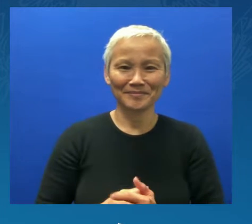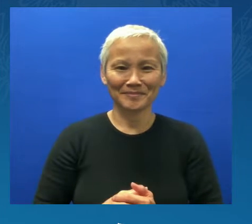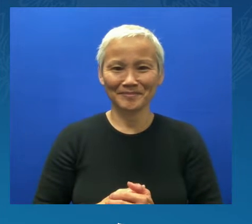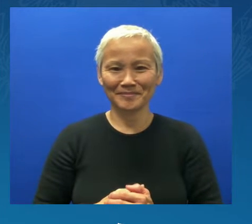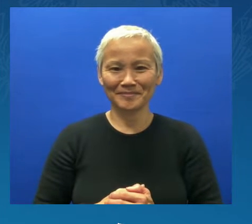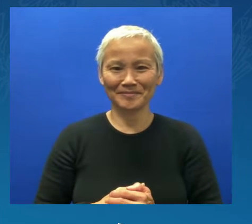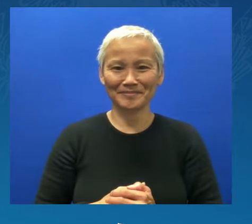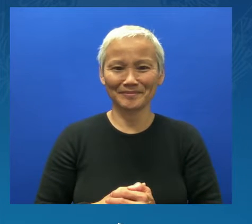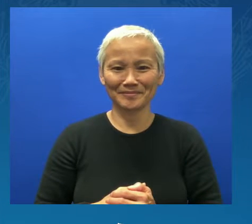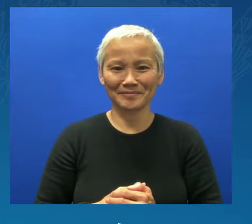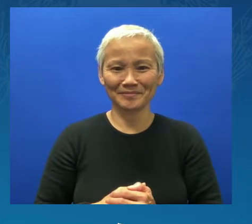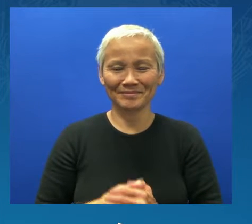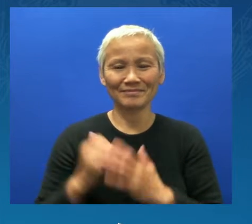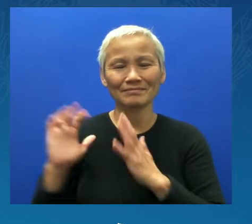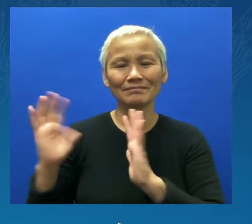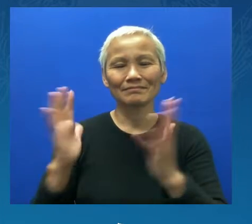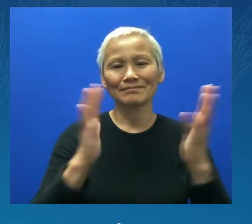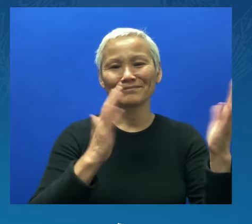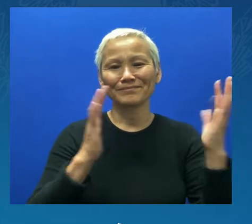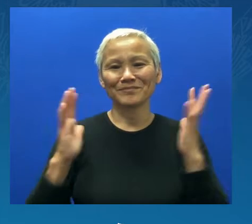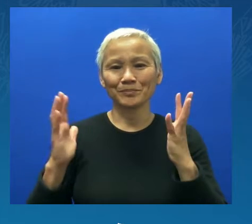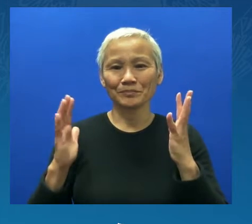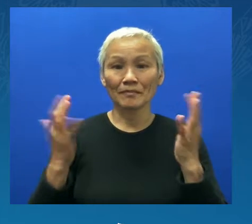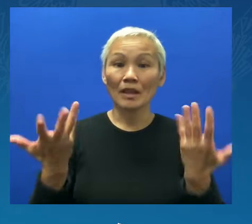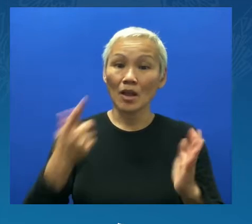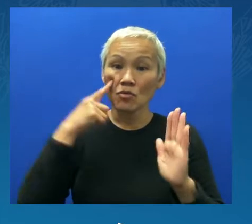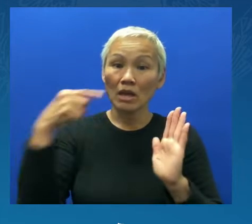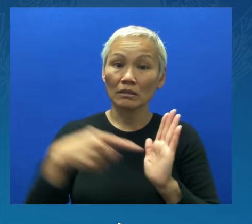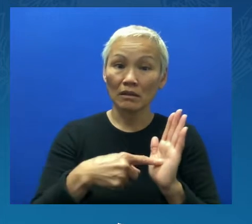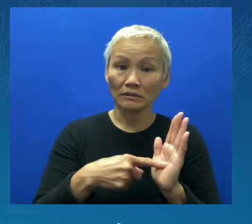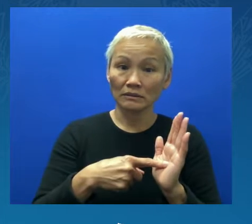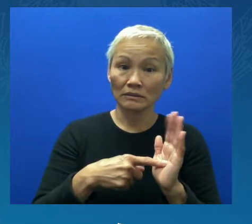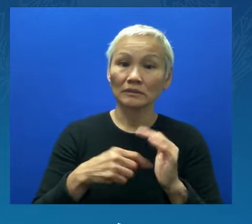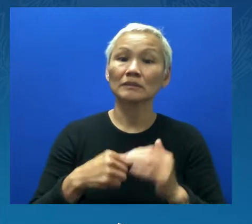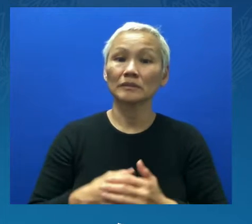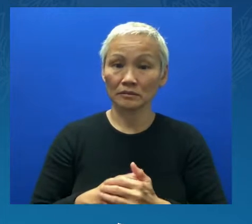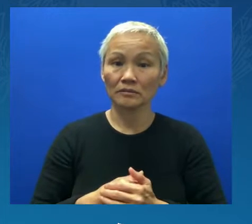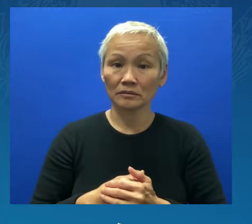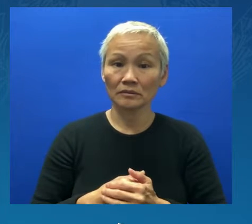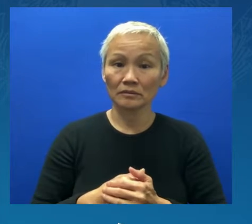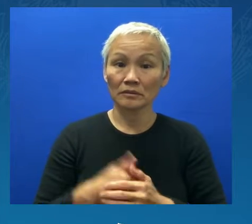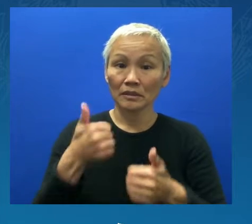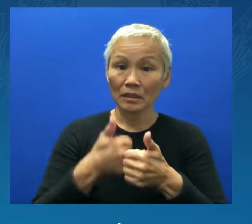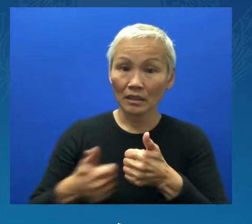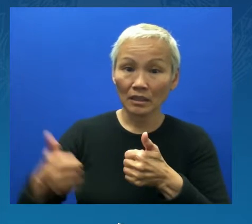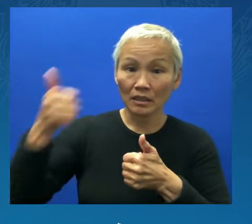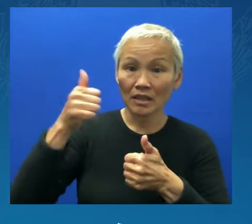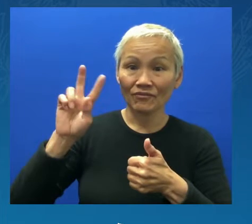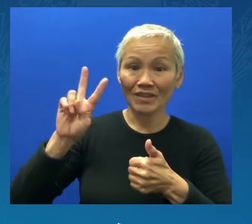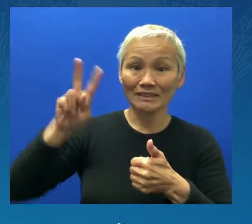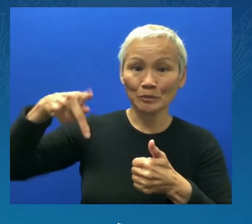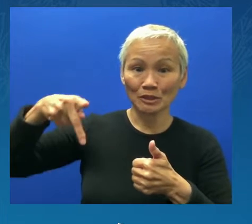I'd like to recognize the executive vice president of finance and administration for the University of New Mexico.